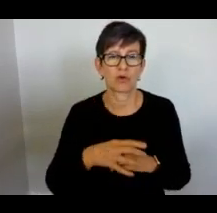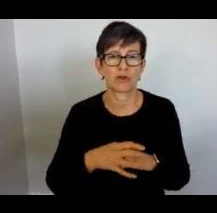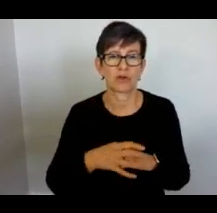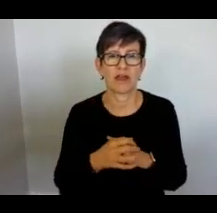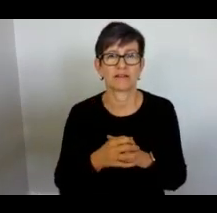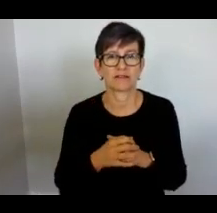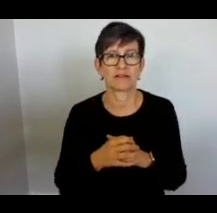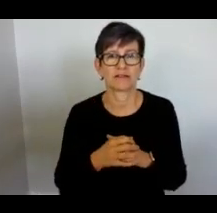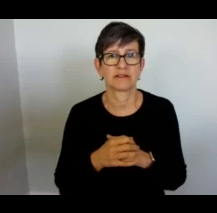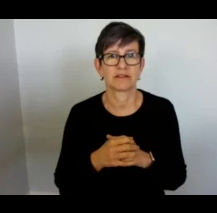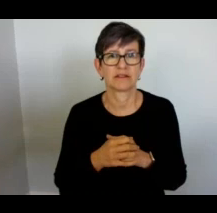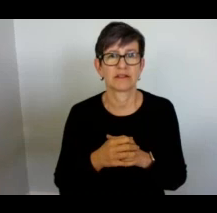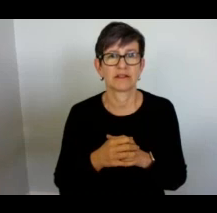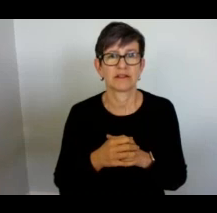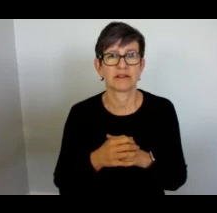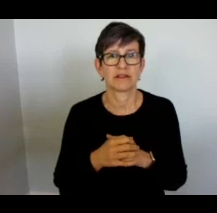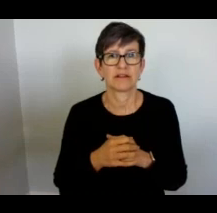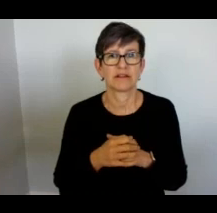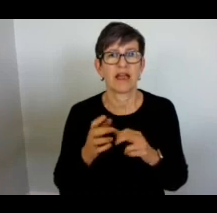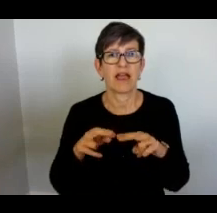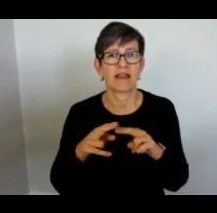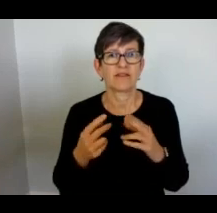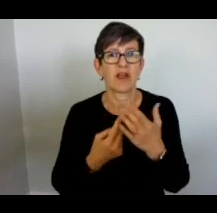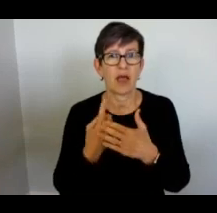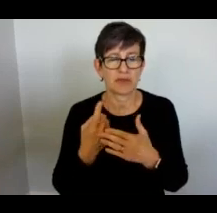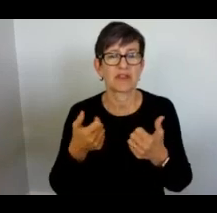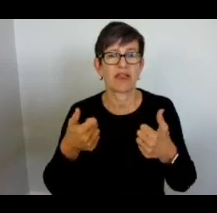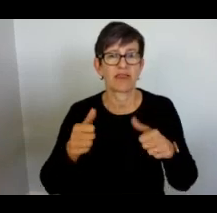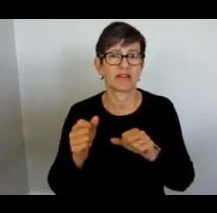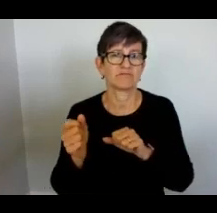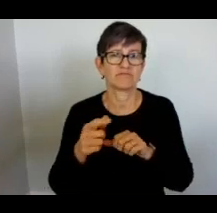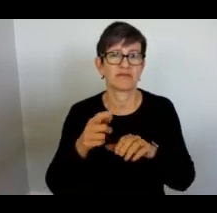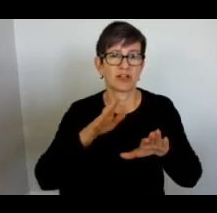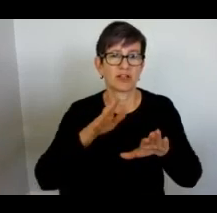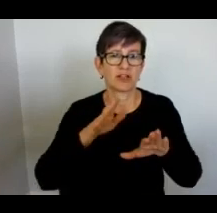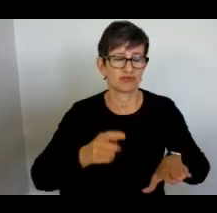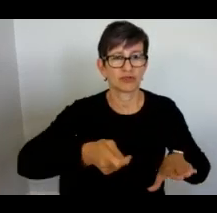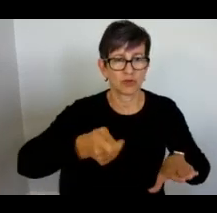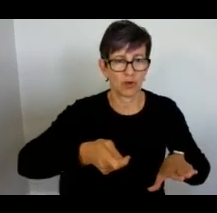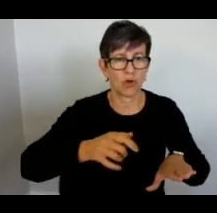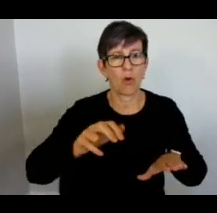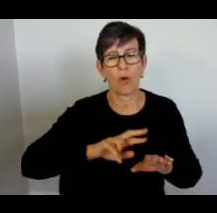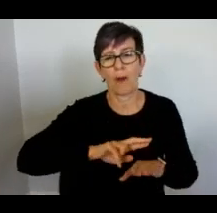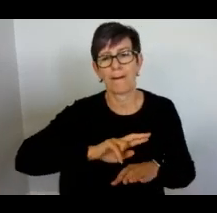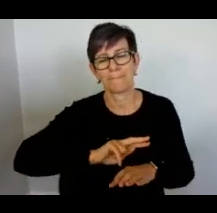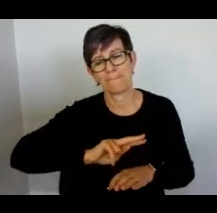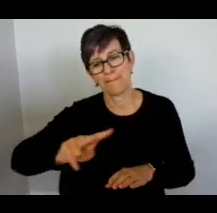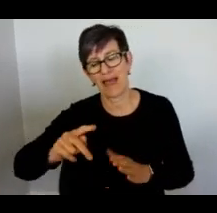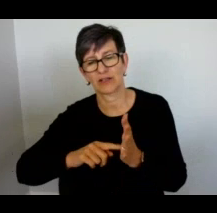the children's court or alternatively to refer a matter back to child safety and that would